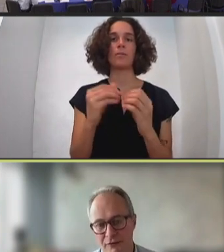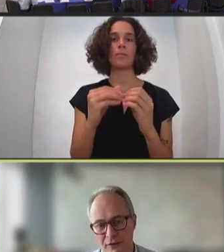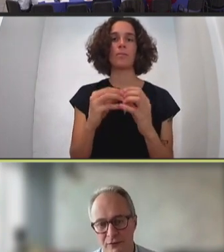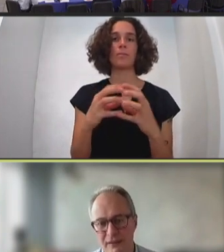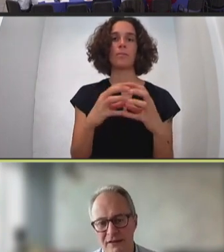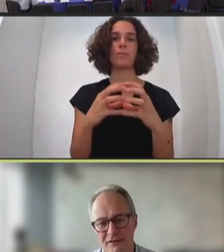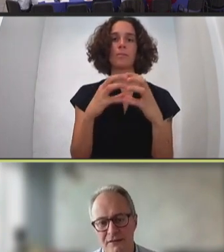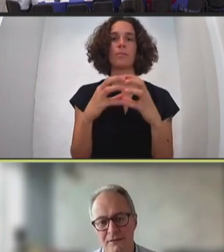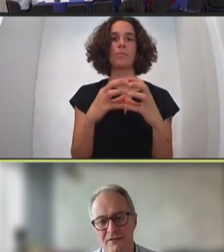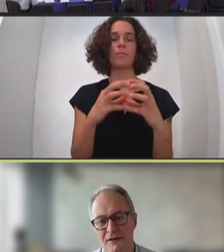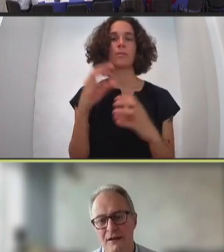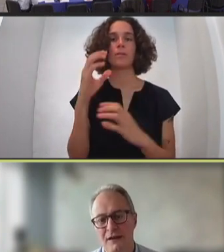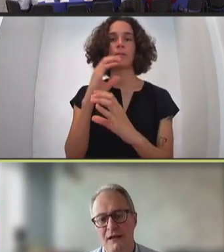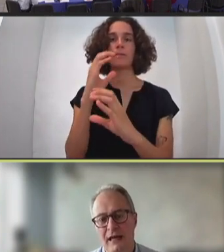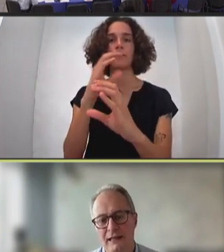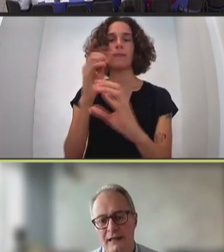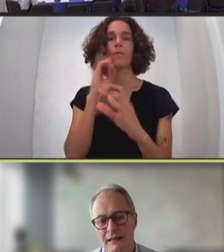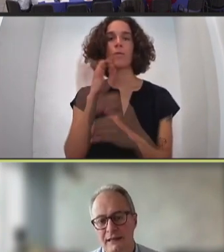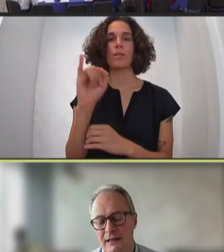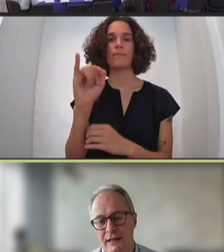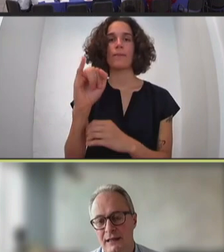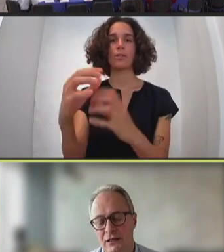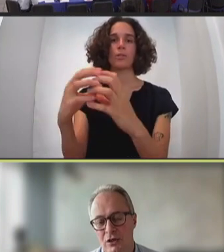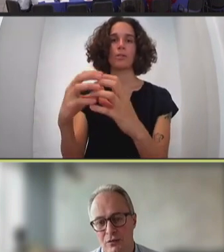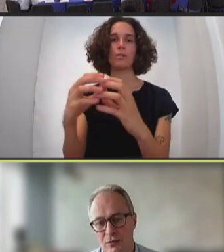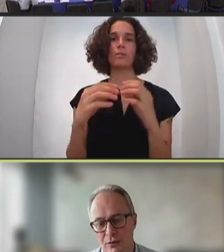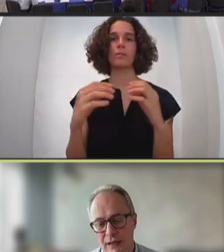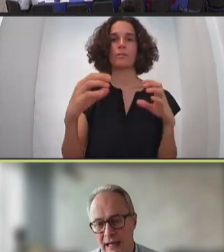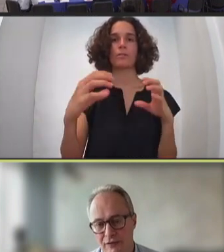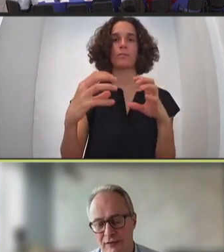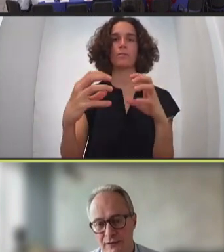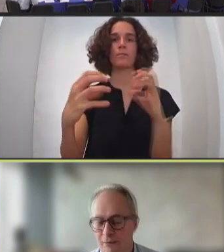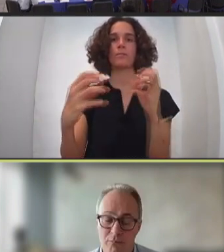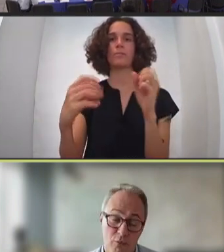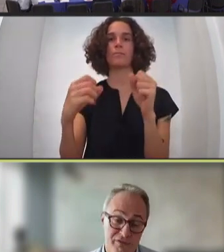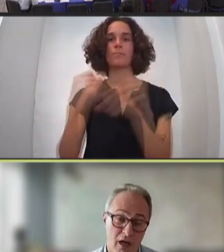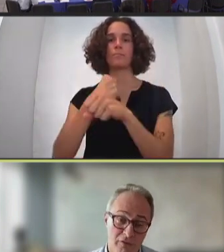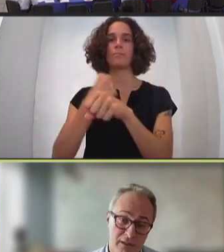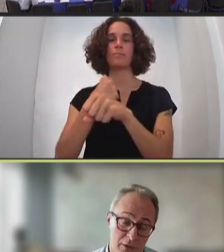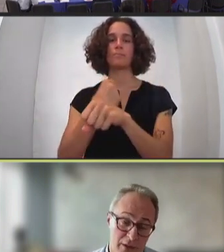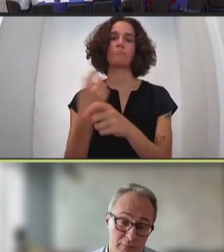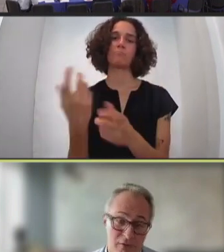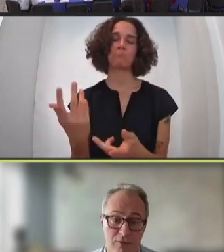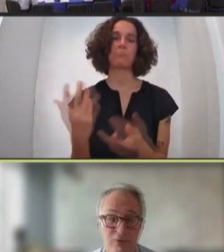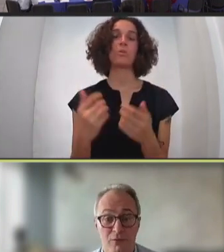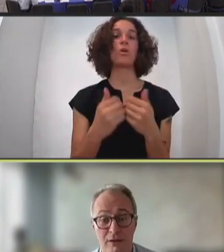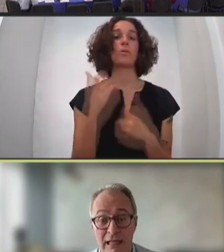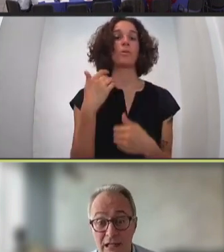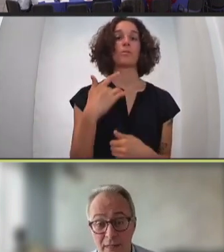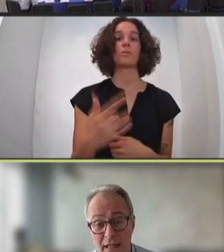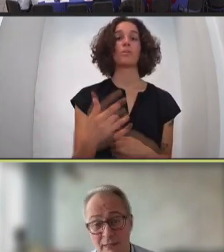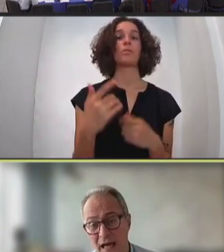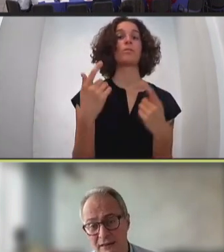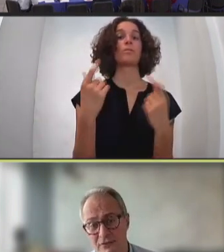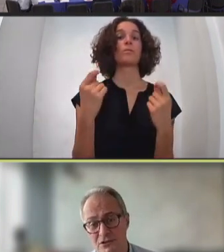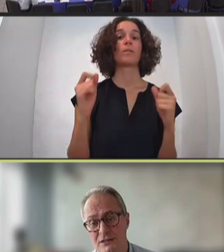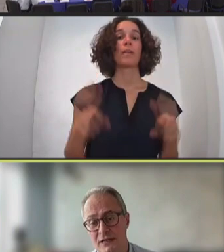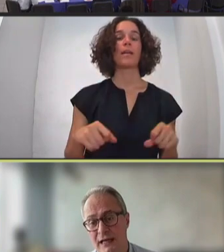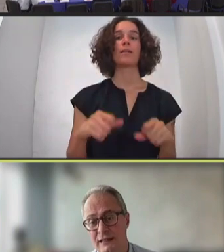effector T cells. And then, you know, after most often, we are able to eliminate the pathogen. And